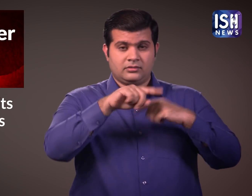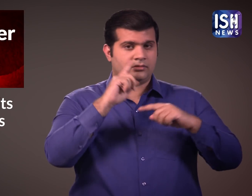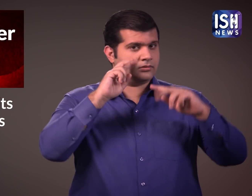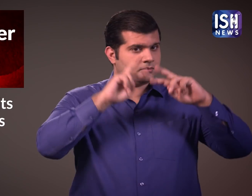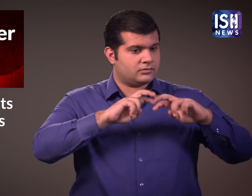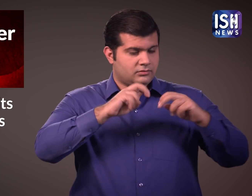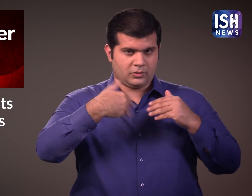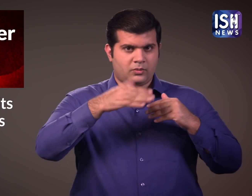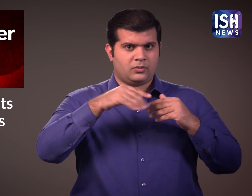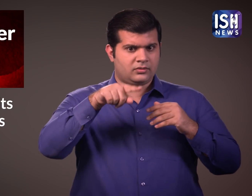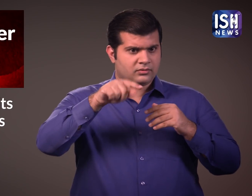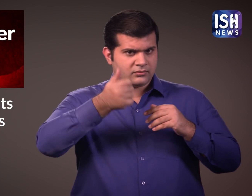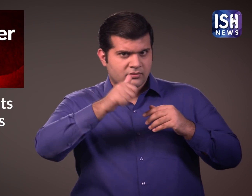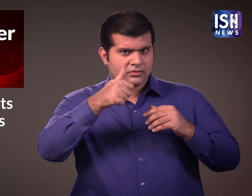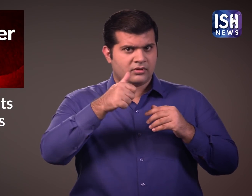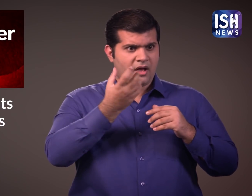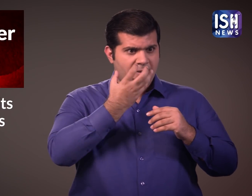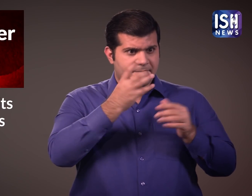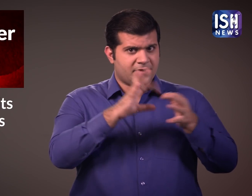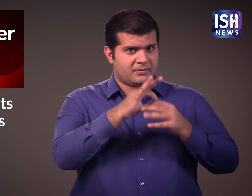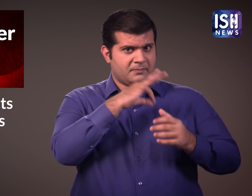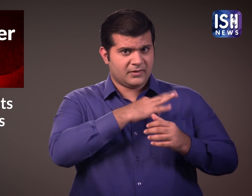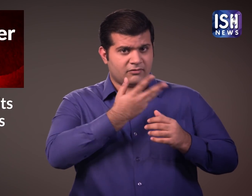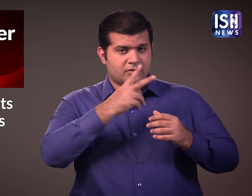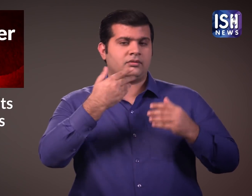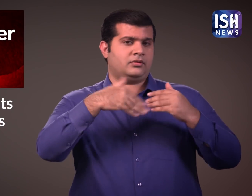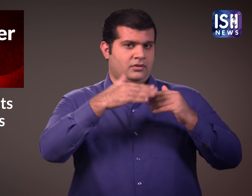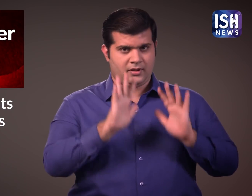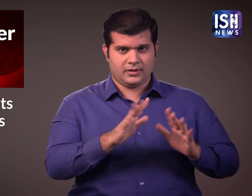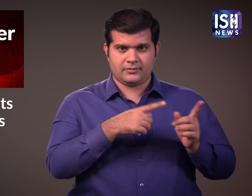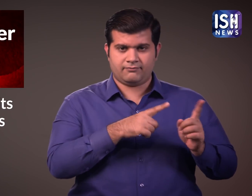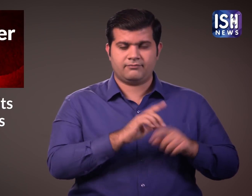However, research is still on.